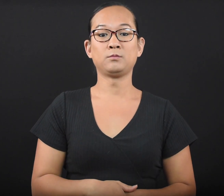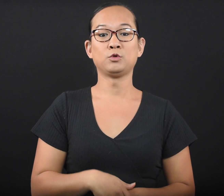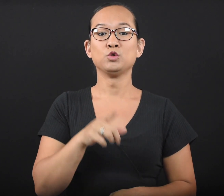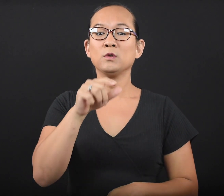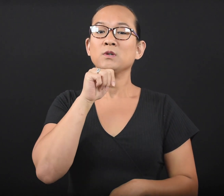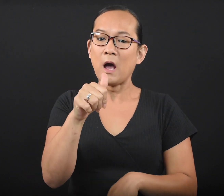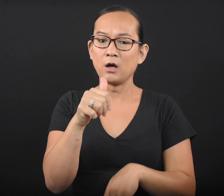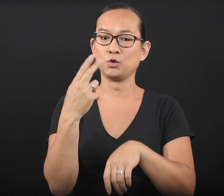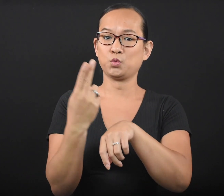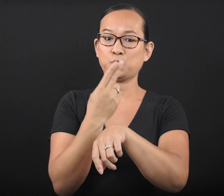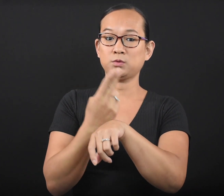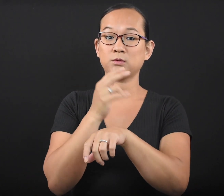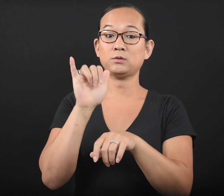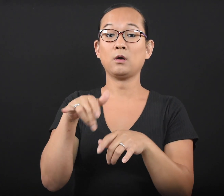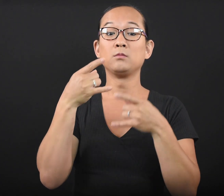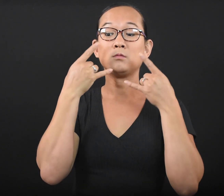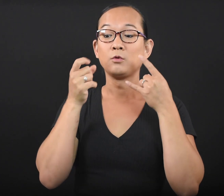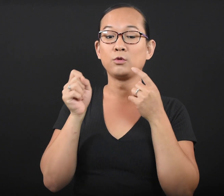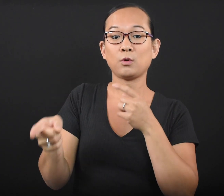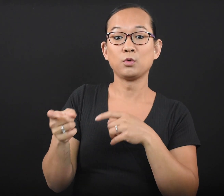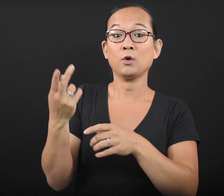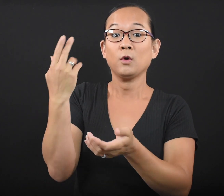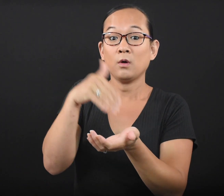properly and that it is tight enough to allow you to breathe normally.